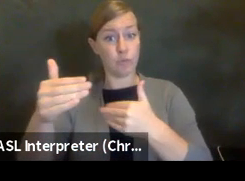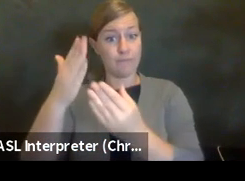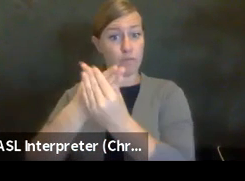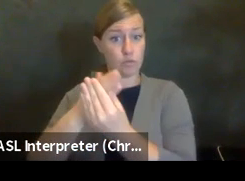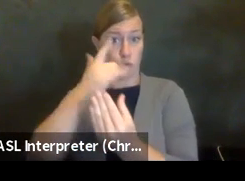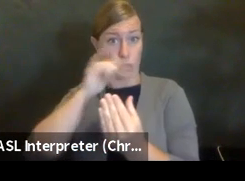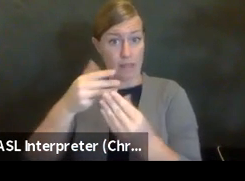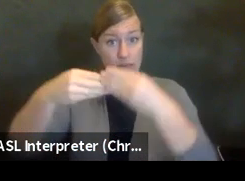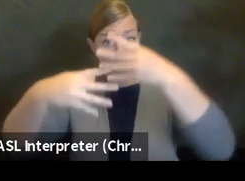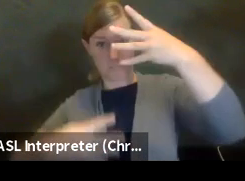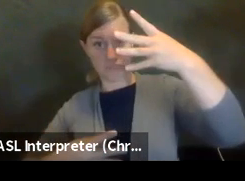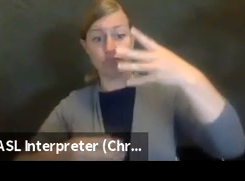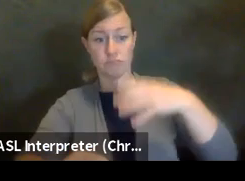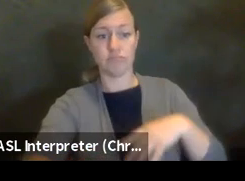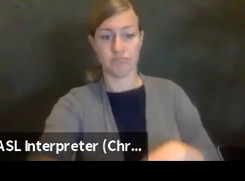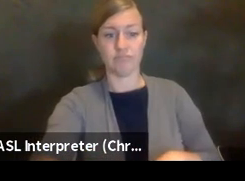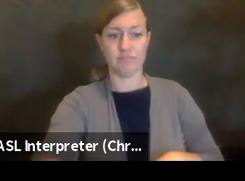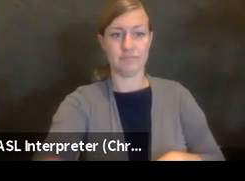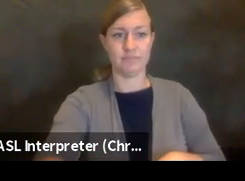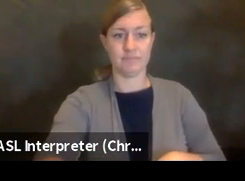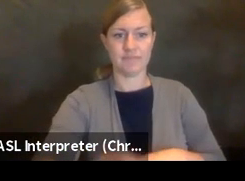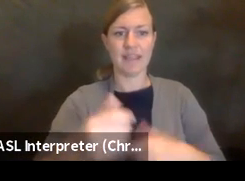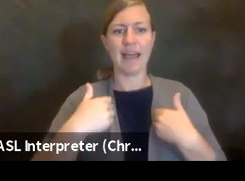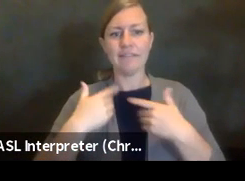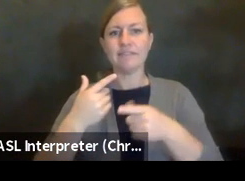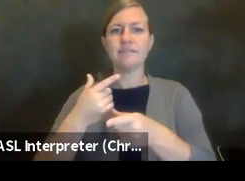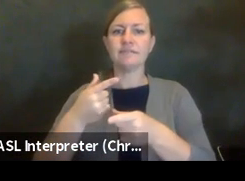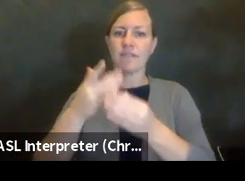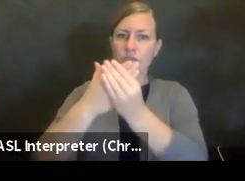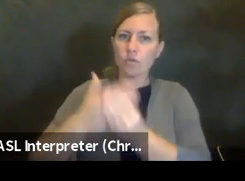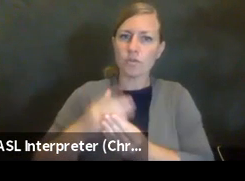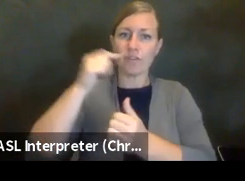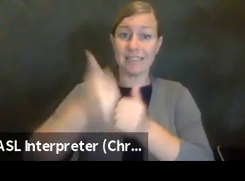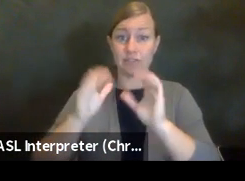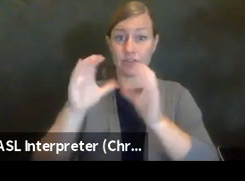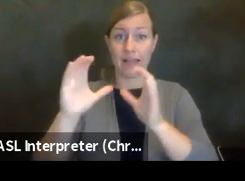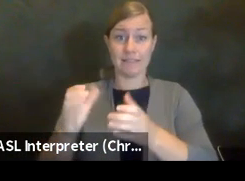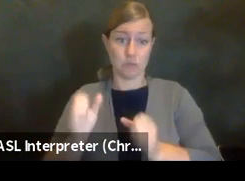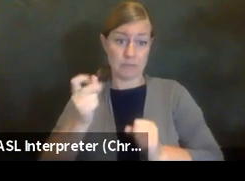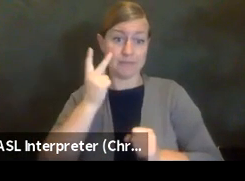Katherine Livick - ESD 112: I have a folder for every class and then within